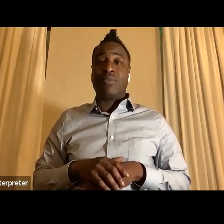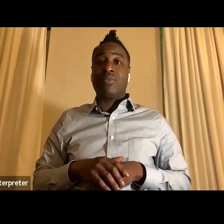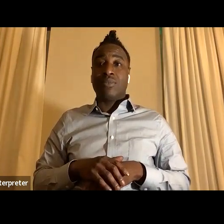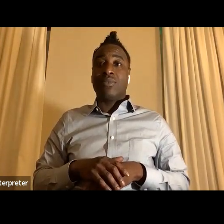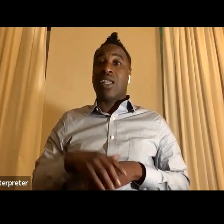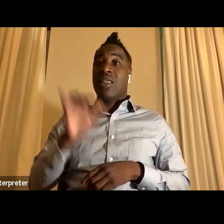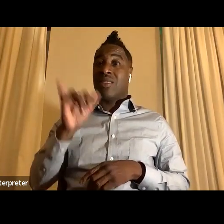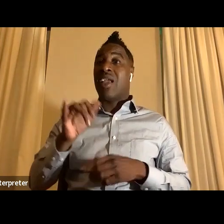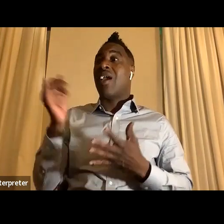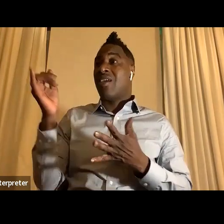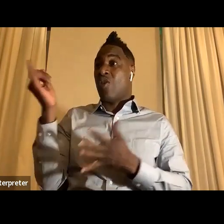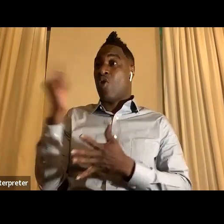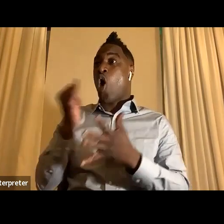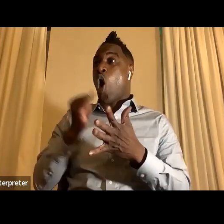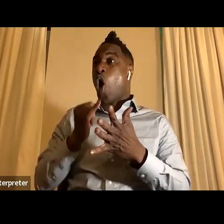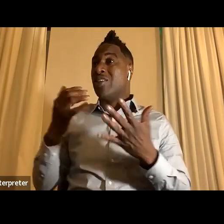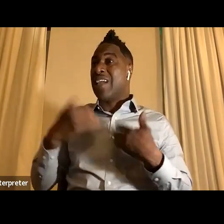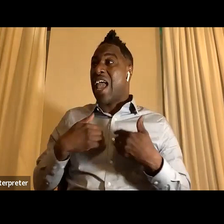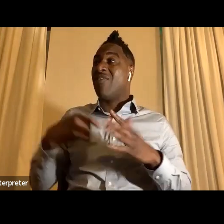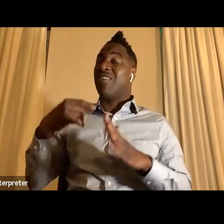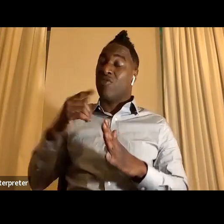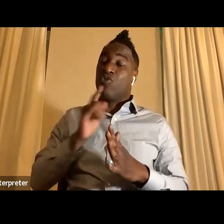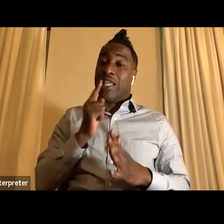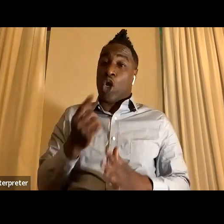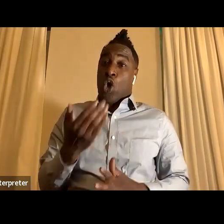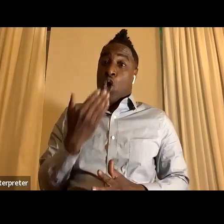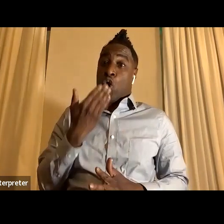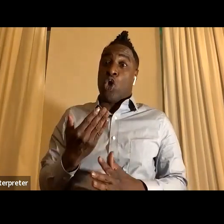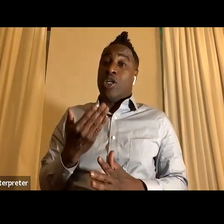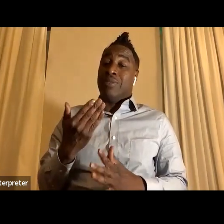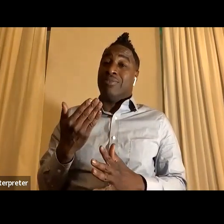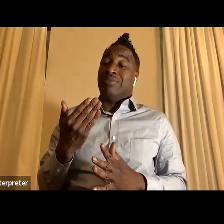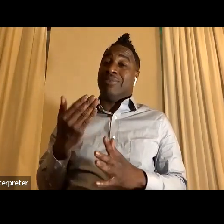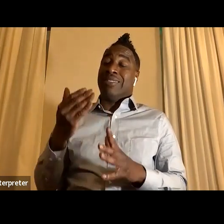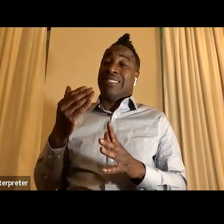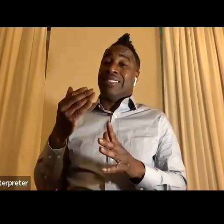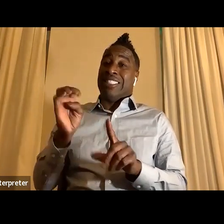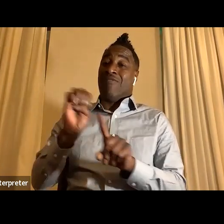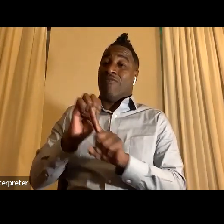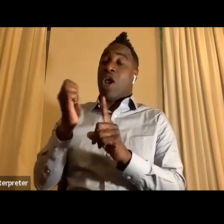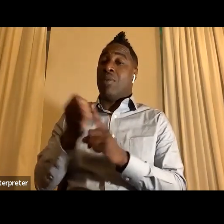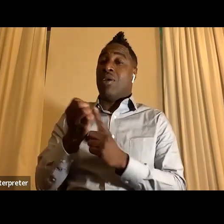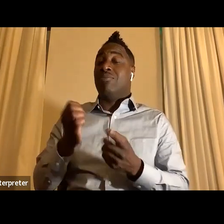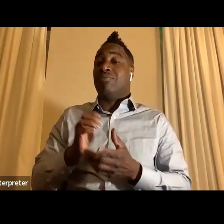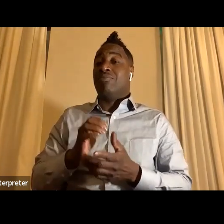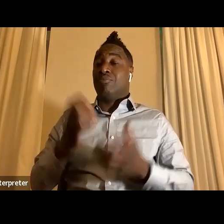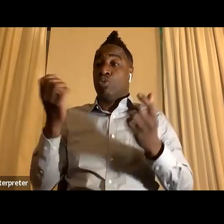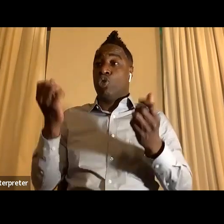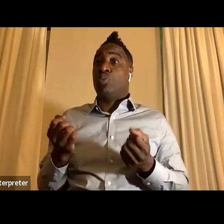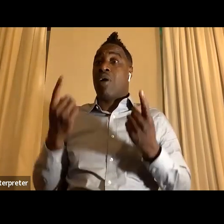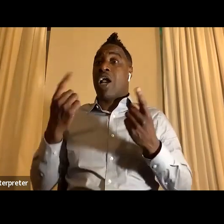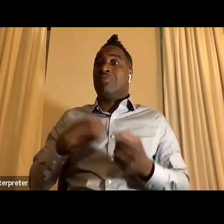for the artists and stuff, which is like, it shouldn't be a surprise. But it was nonetheless, because I feel like nobody really talks about it too much.